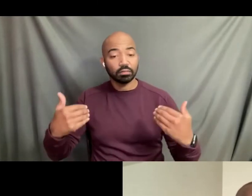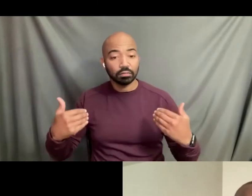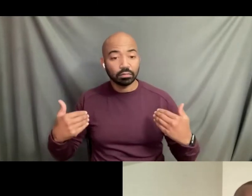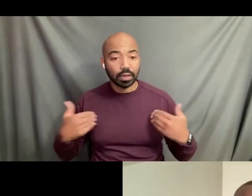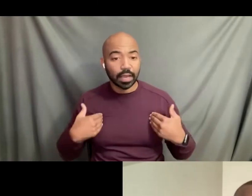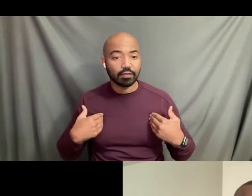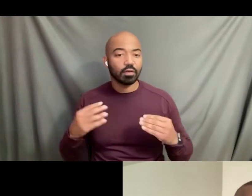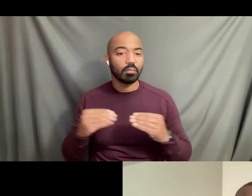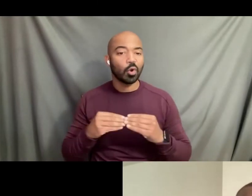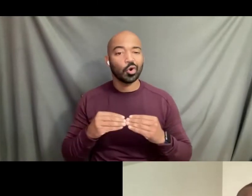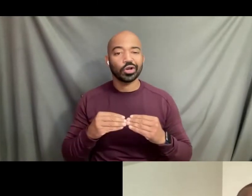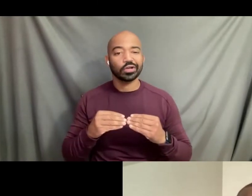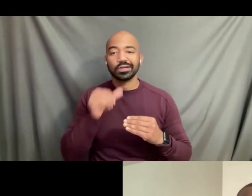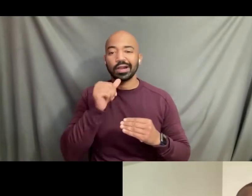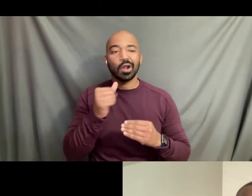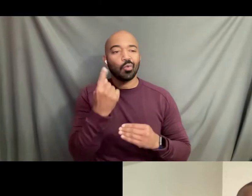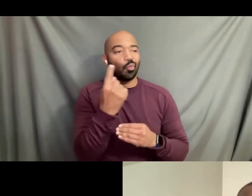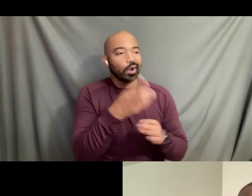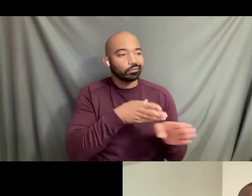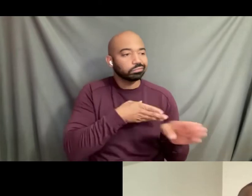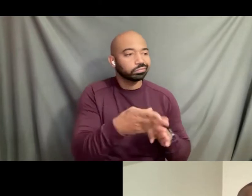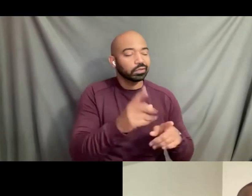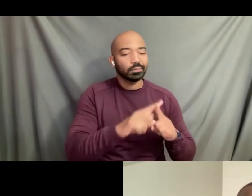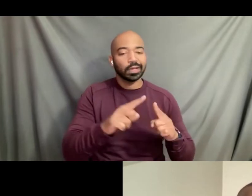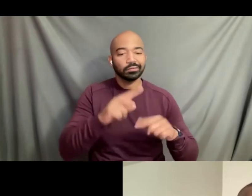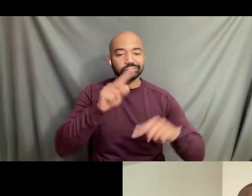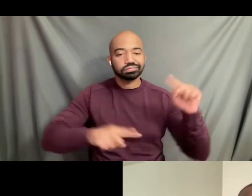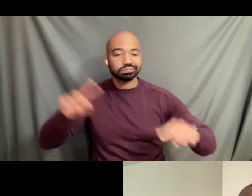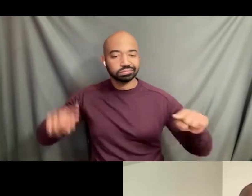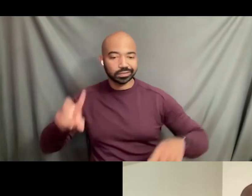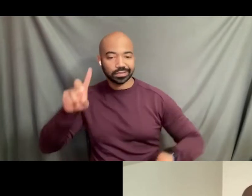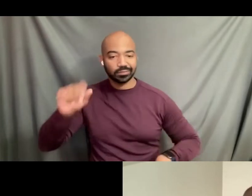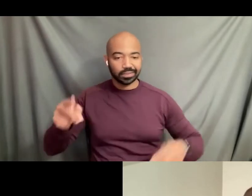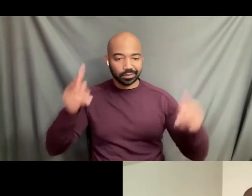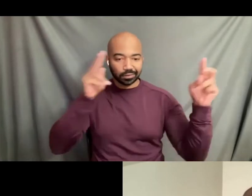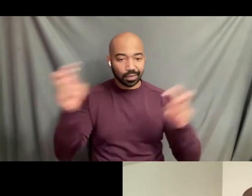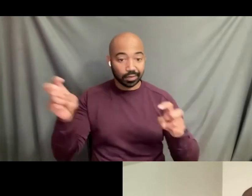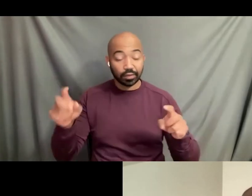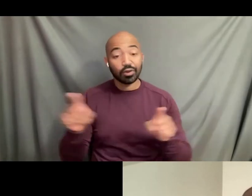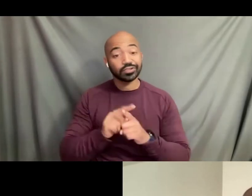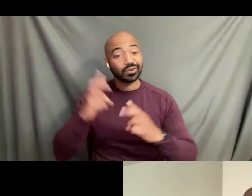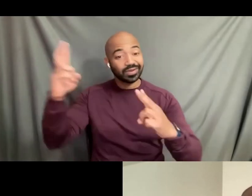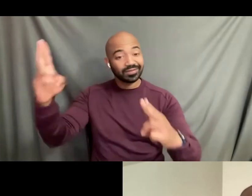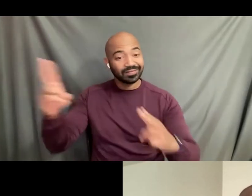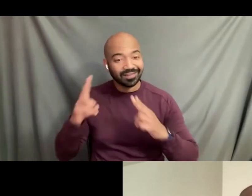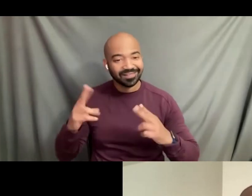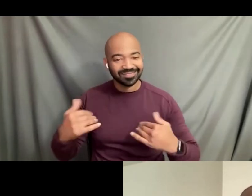disability topic but we're also very honored to have a presenter with us today who's going to be